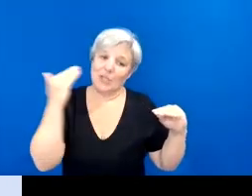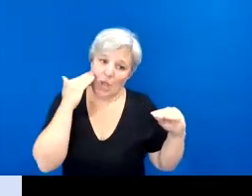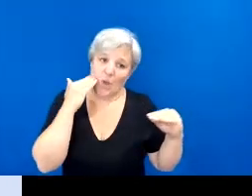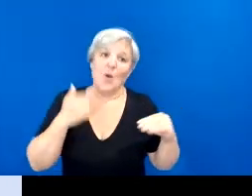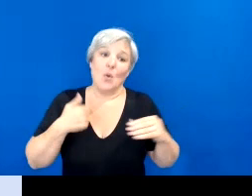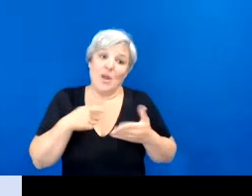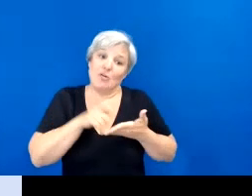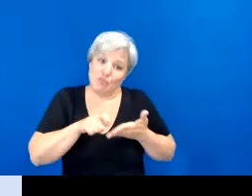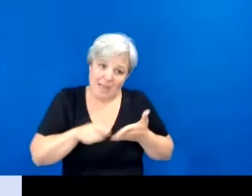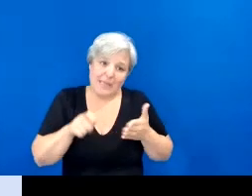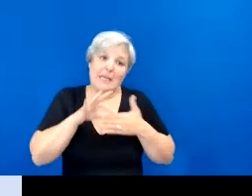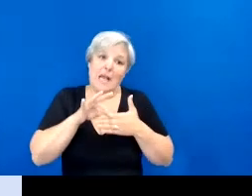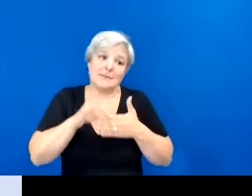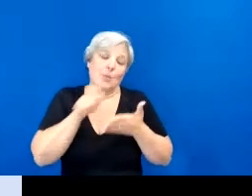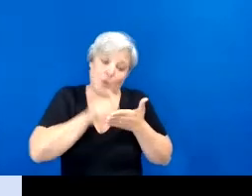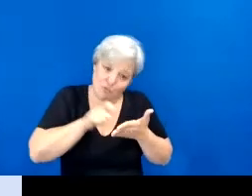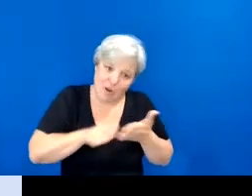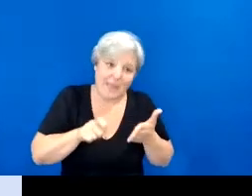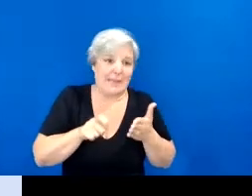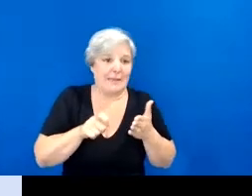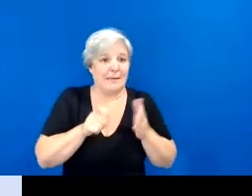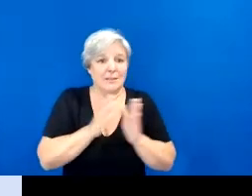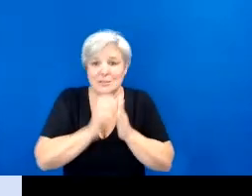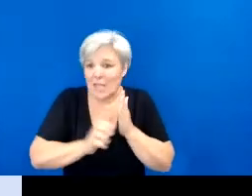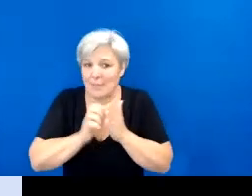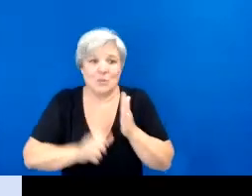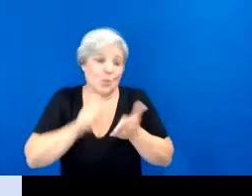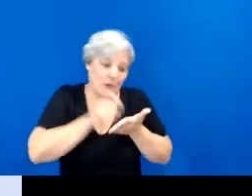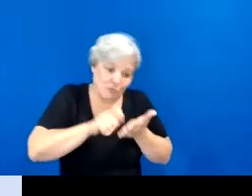We're writing content, we are writing assignments, activities,